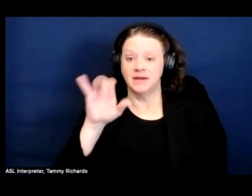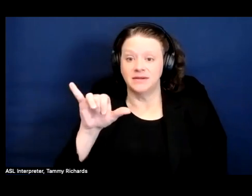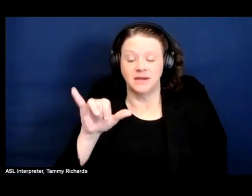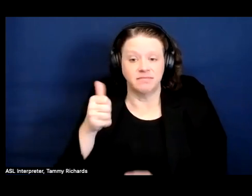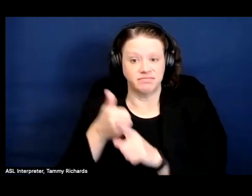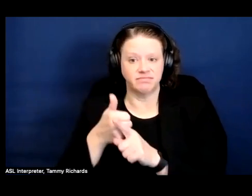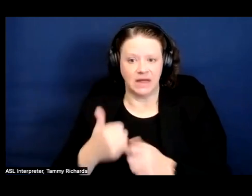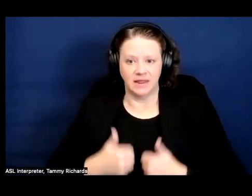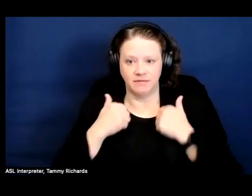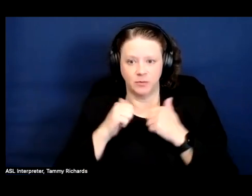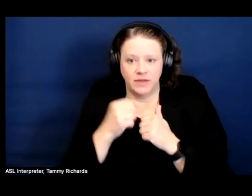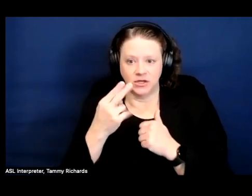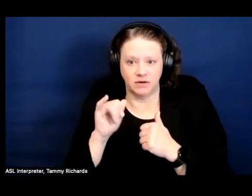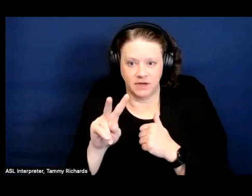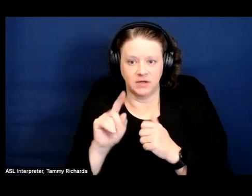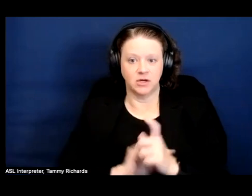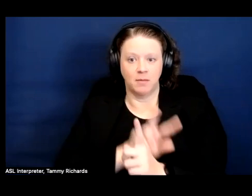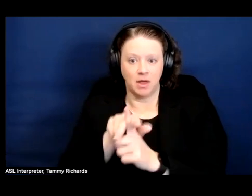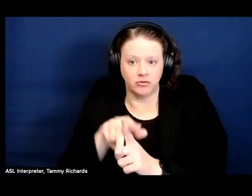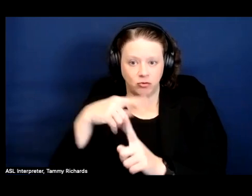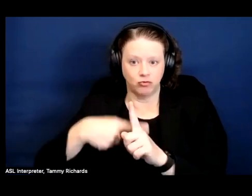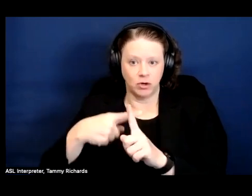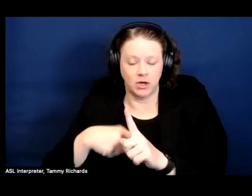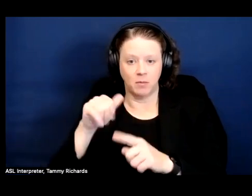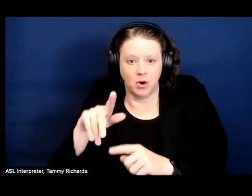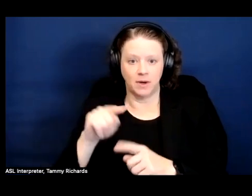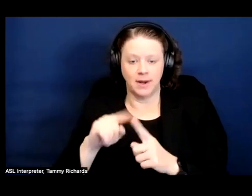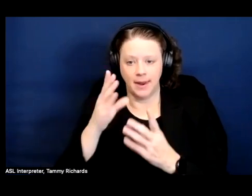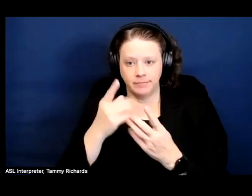And to get into a little bit of the substance on prohibited activity,